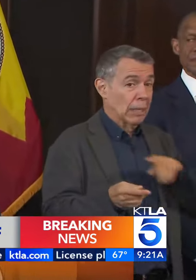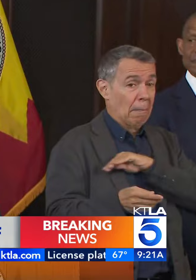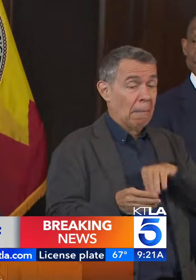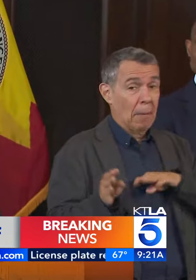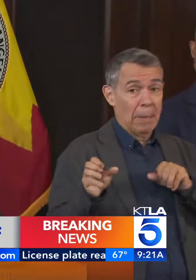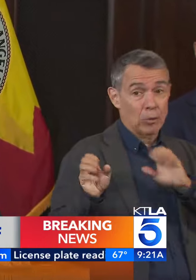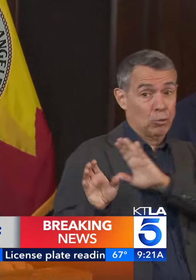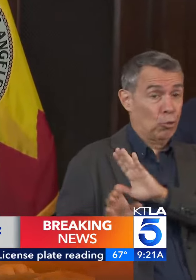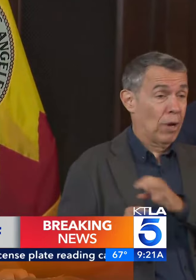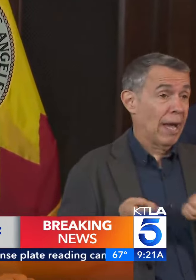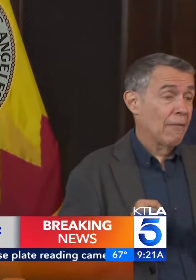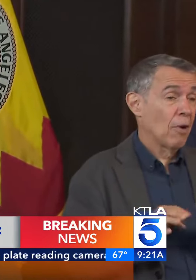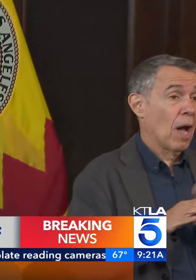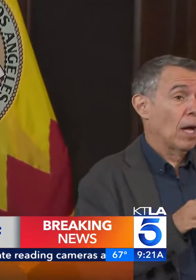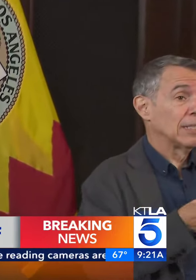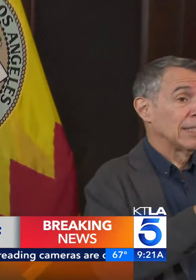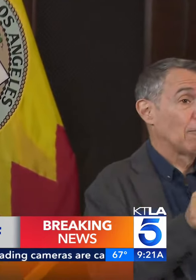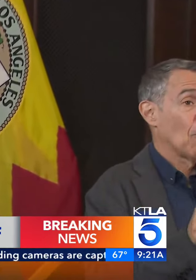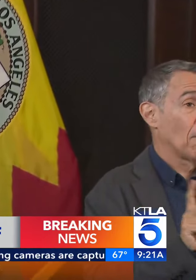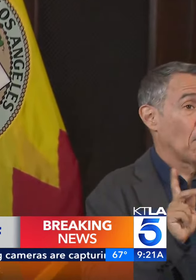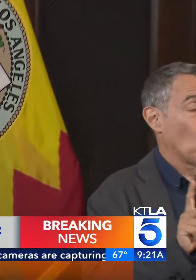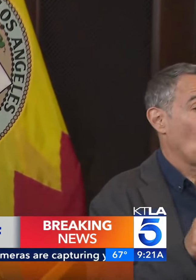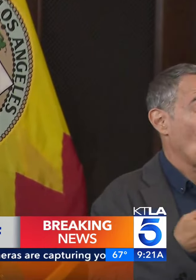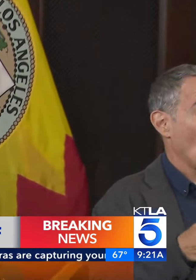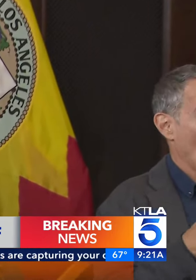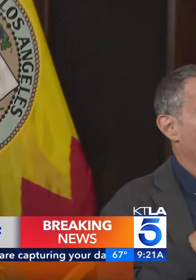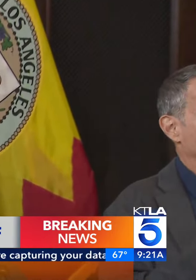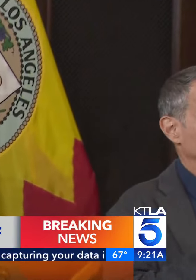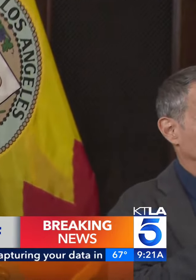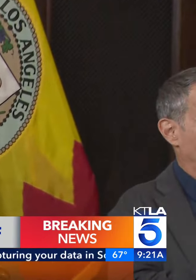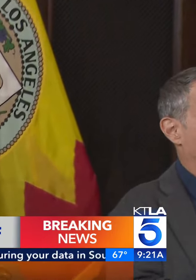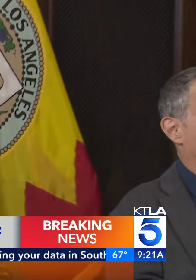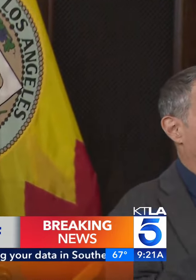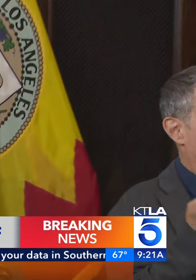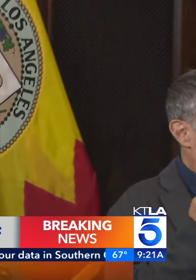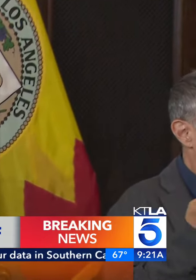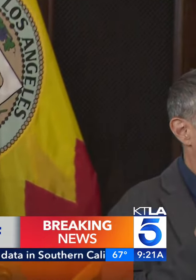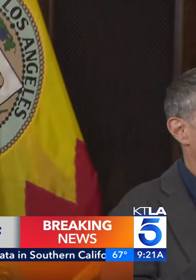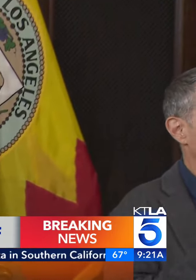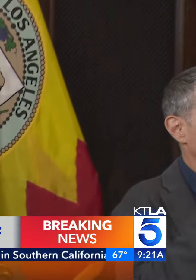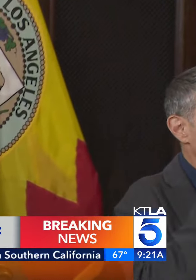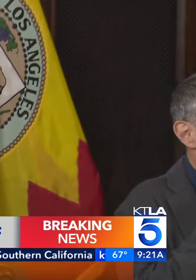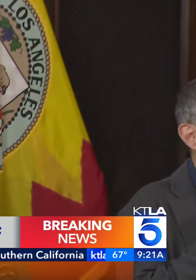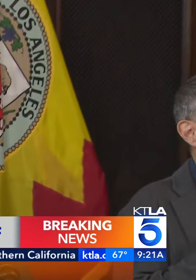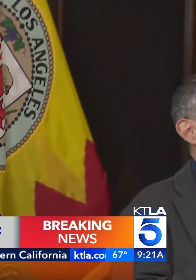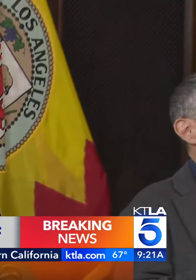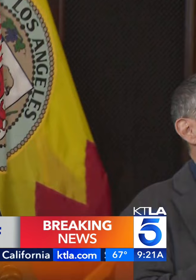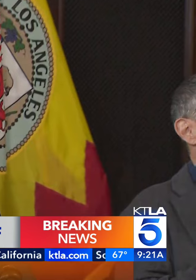ACROSS LA COUNTY'S 3 MAJOR POLICING AGENCIES I'VE HAD THE OPPORTUNITY TO WORK WITH MANY MANY MAYORS AND MAYOR BASH